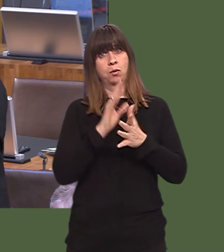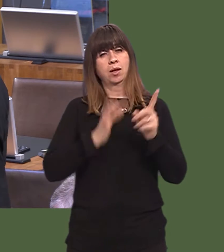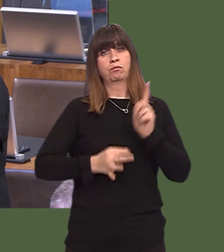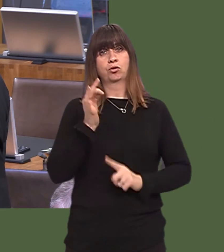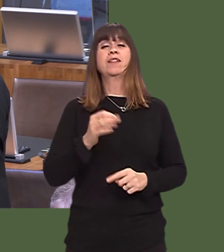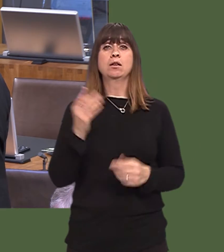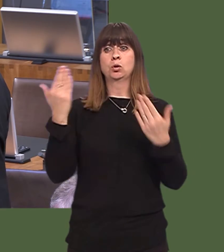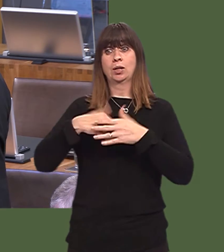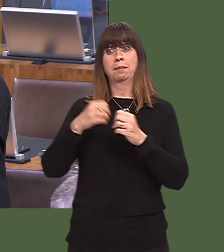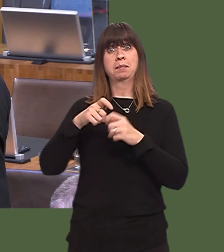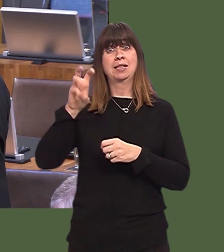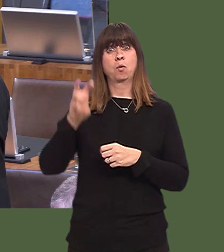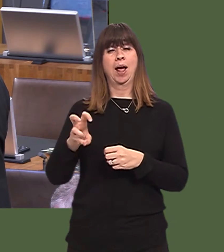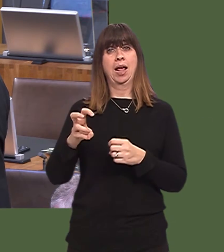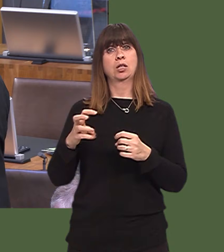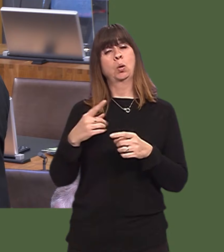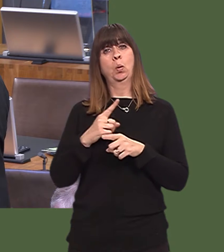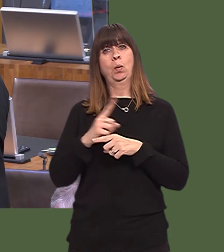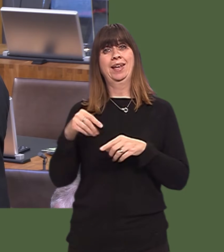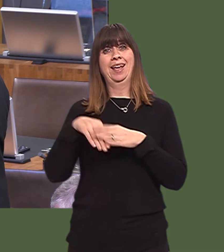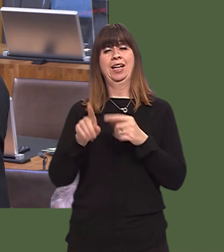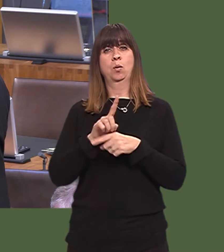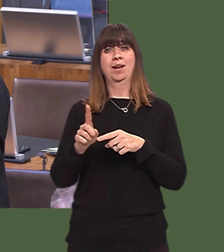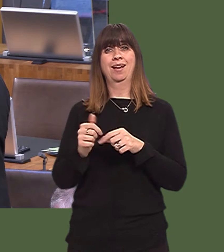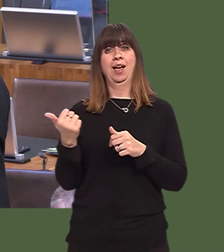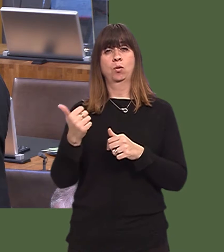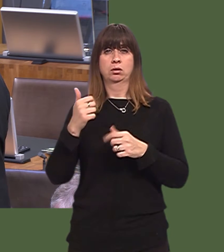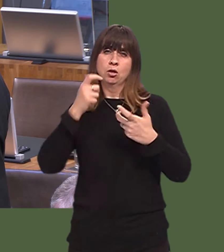Tonight on BBC Walesís ëWeek In Week Outí, Nick Servini goes behind the scenes of Arriva